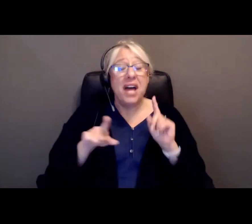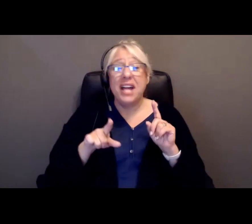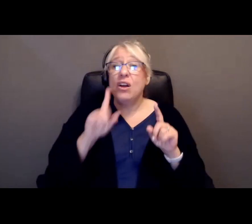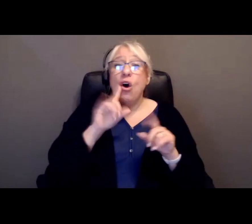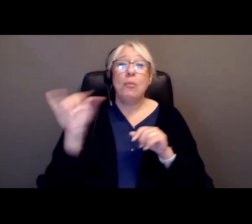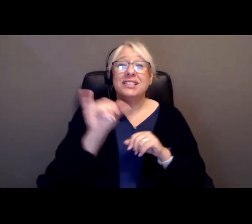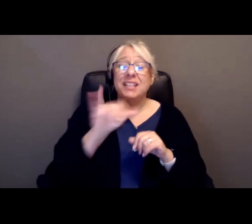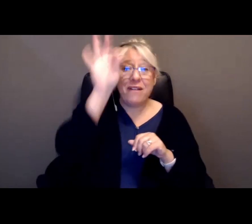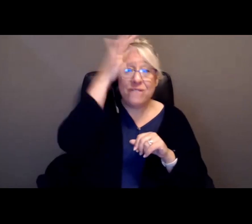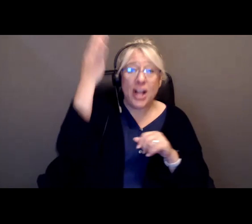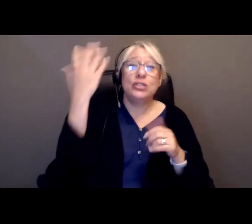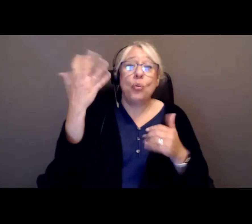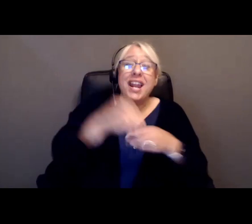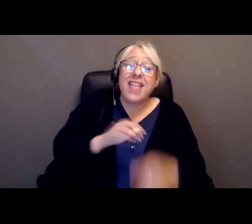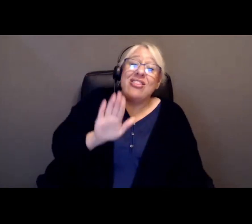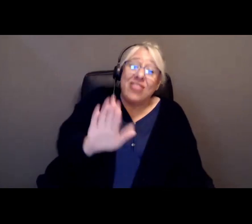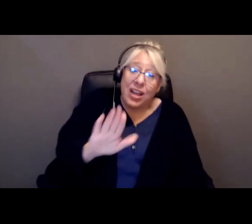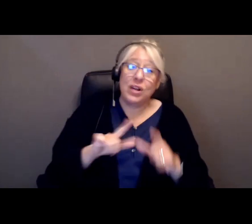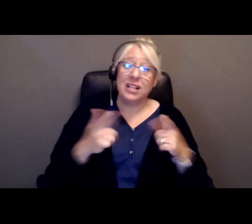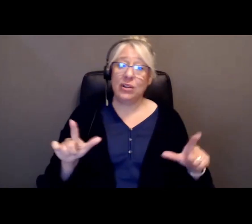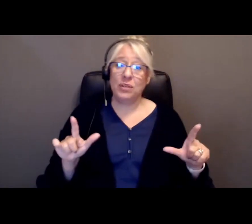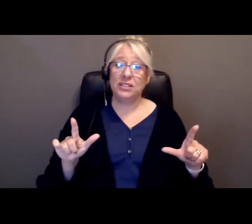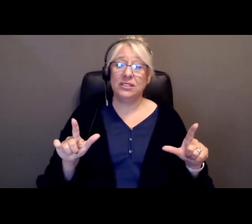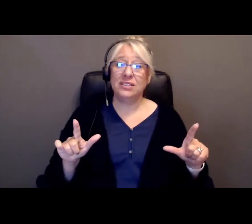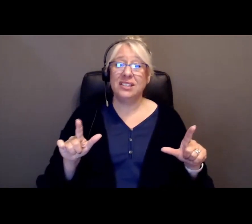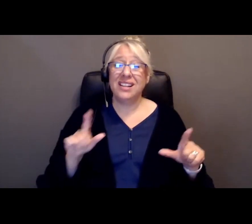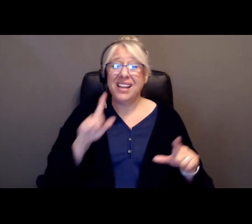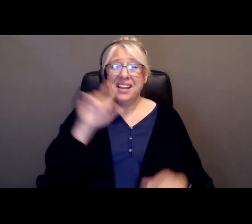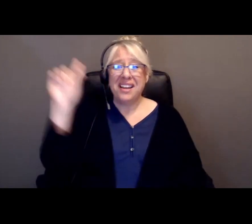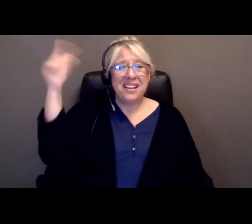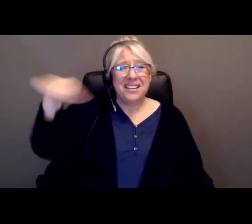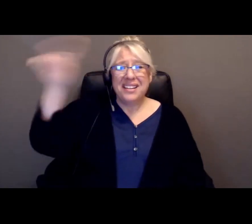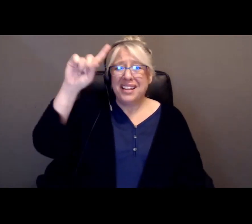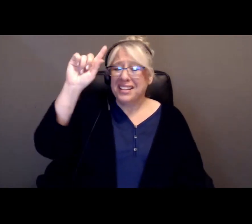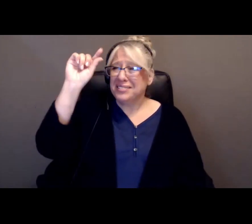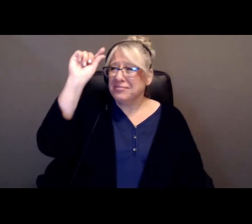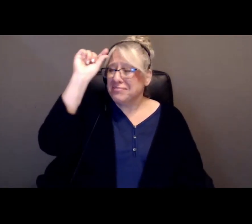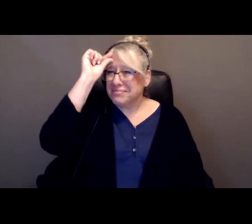they want it in their language. And the ignorance of politicians that none of this information, even